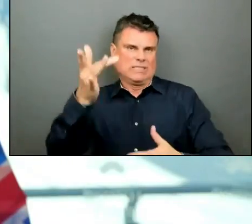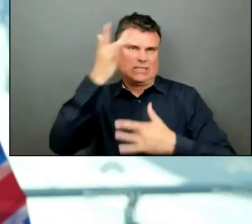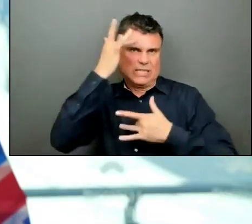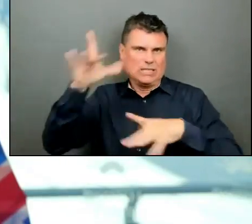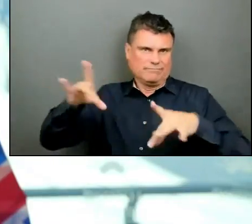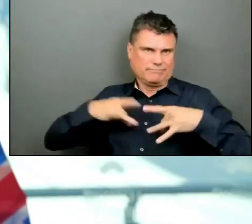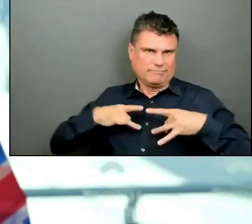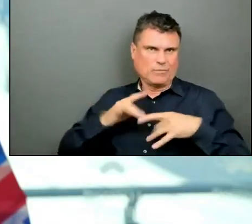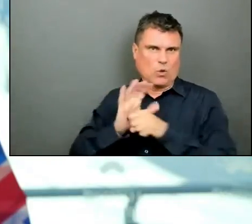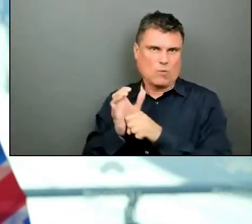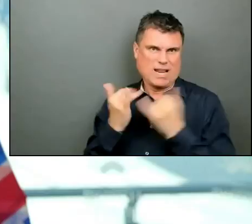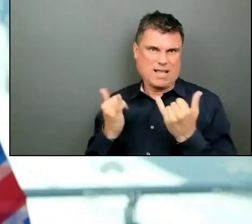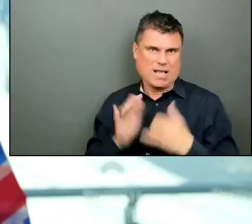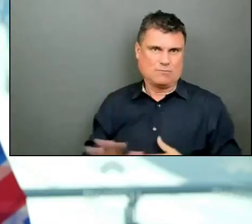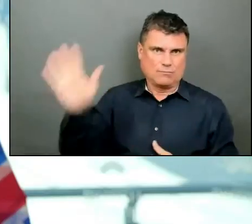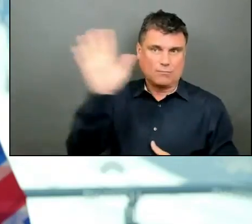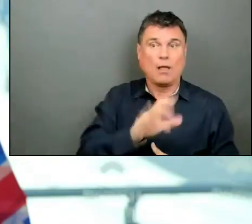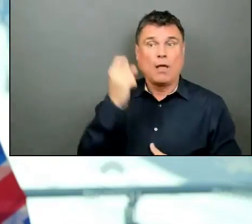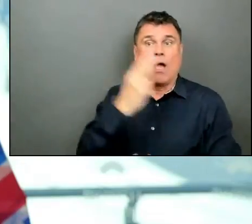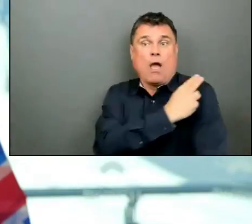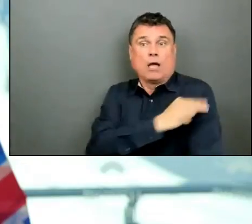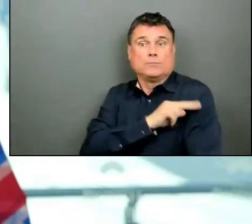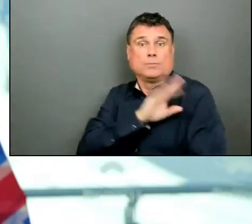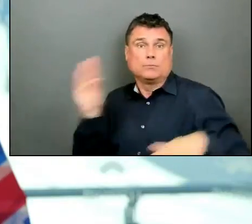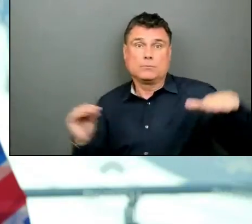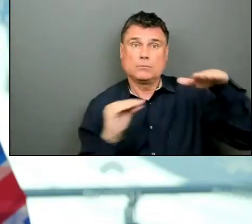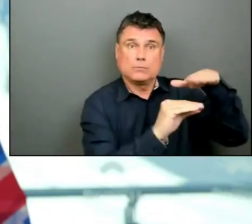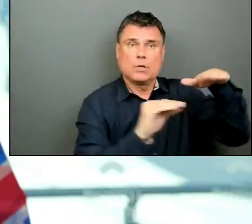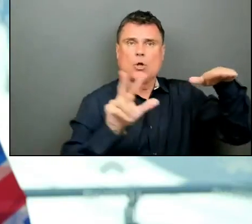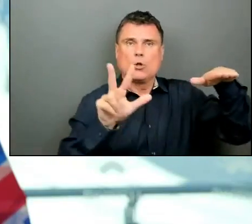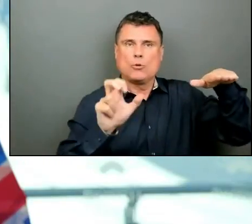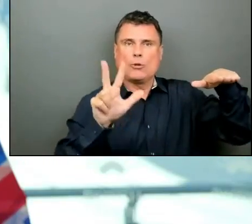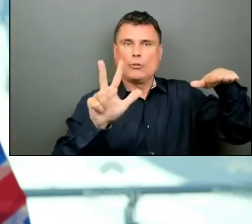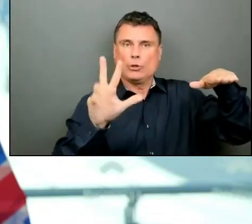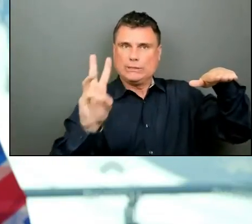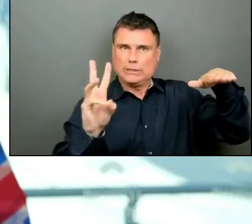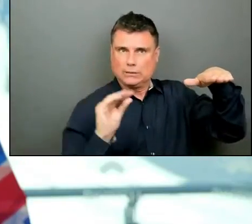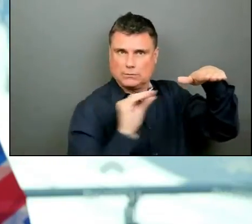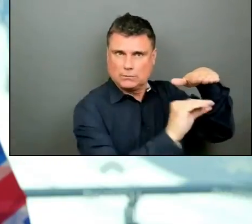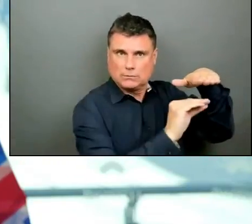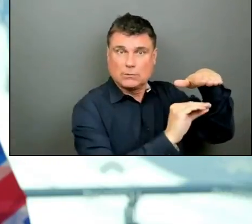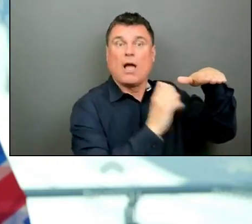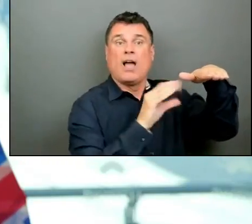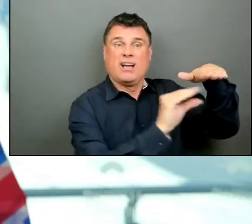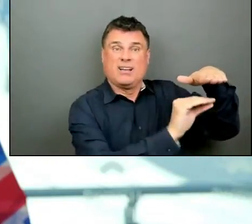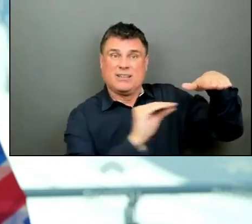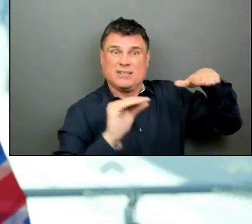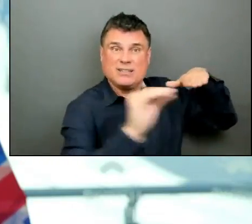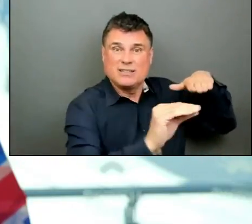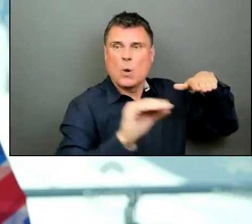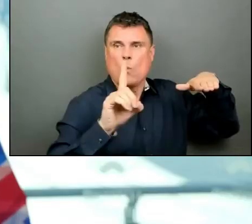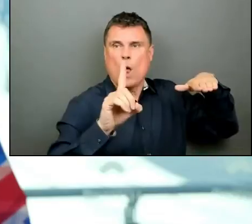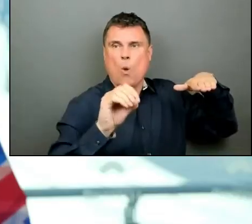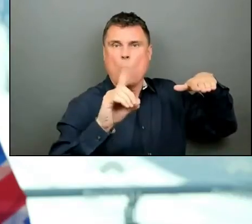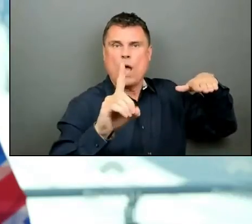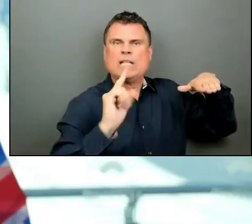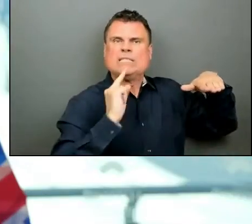in hospital right now, 101 people in critical care or ICU. And an additional 15 thousand